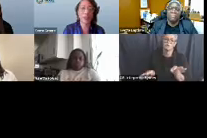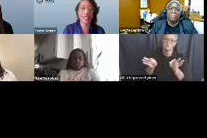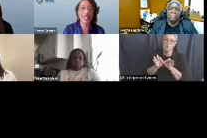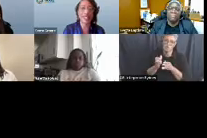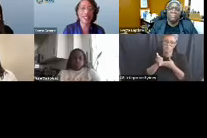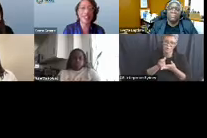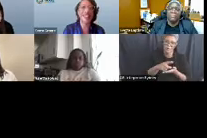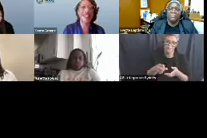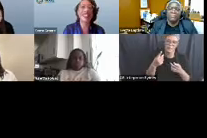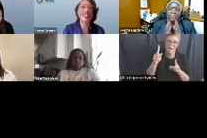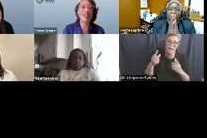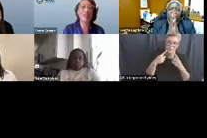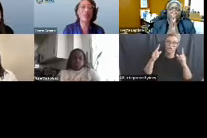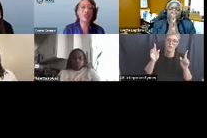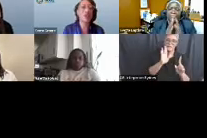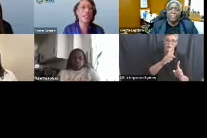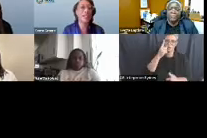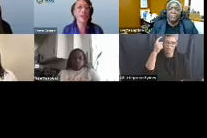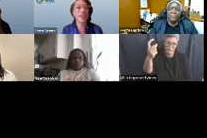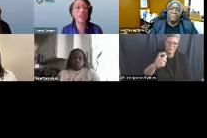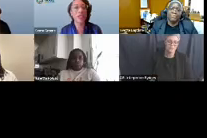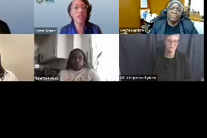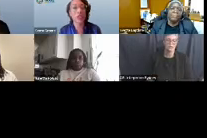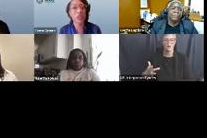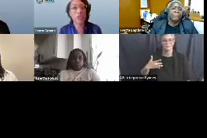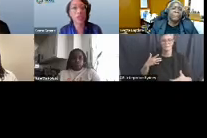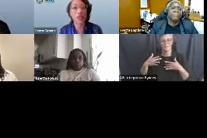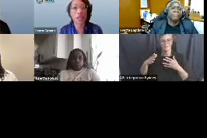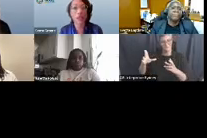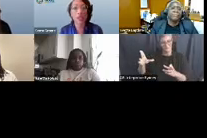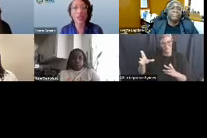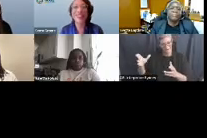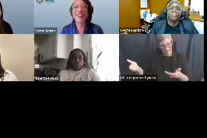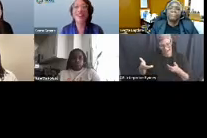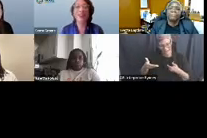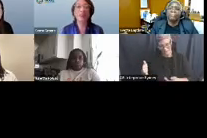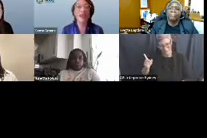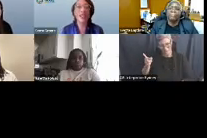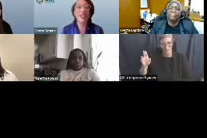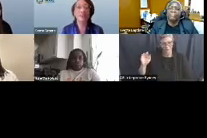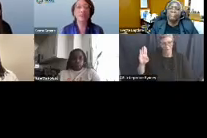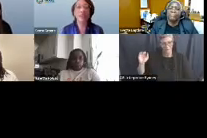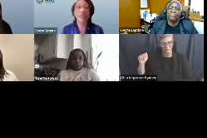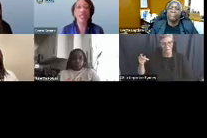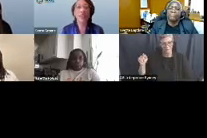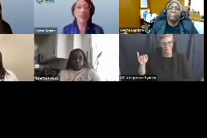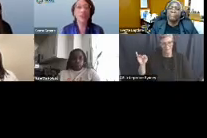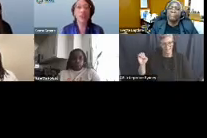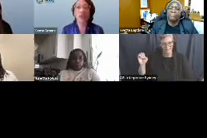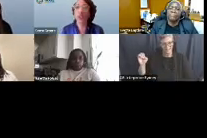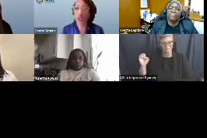Dr. Baptiste. And it's also my joy and honor to introduce Dr. Carla Bryant, who has served over